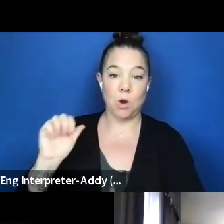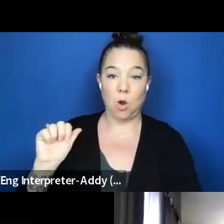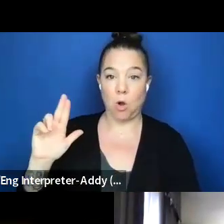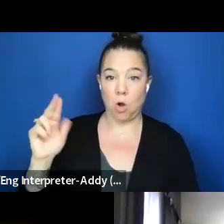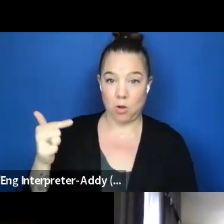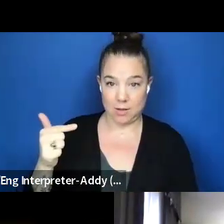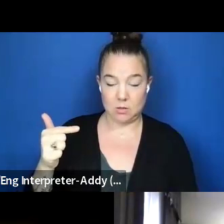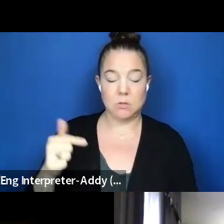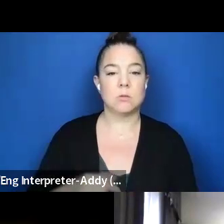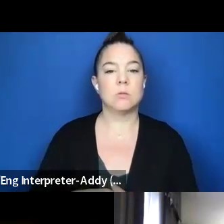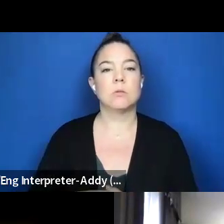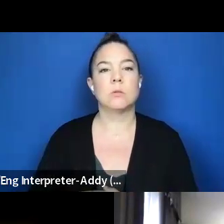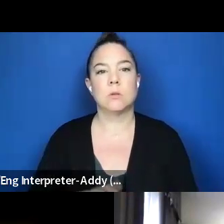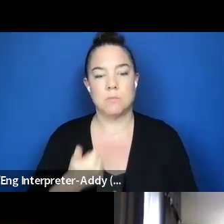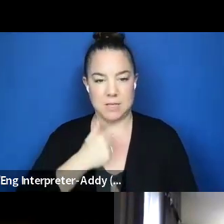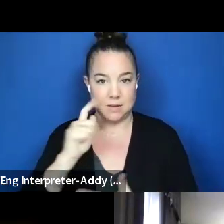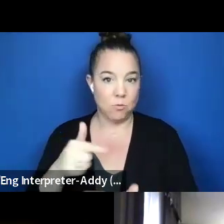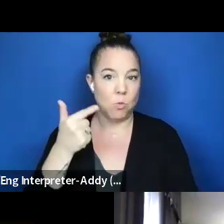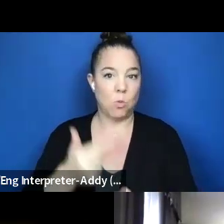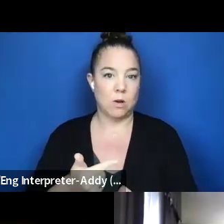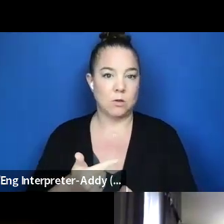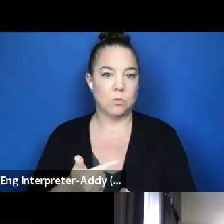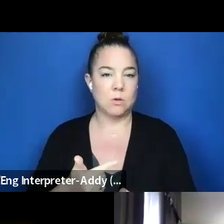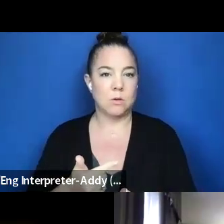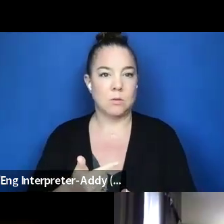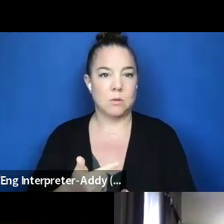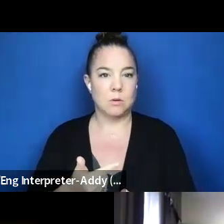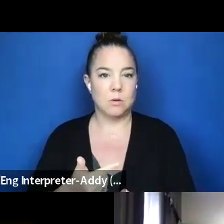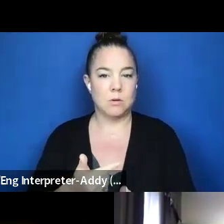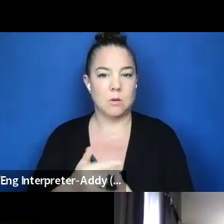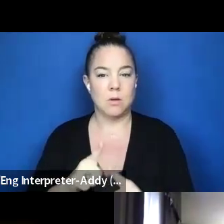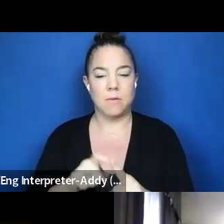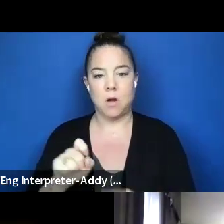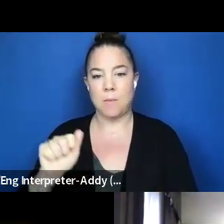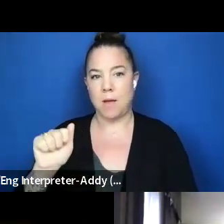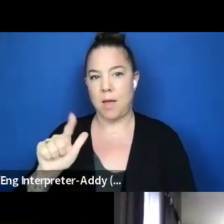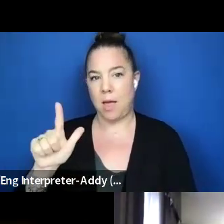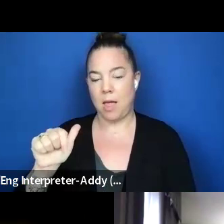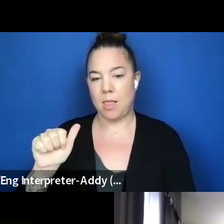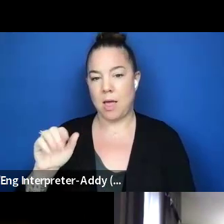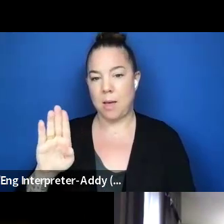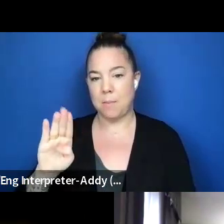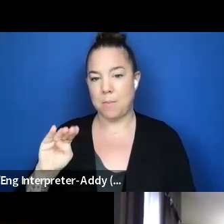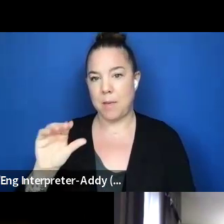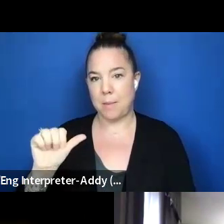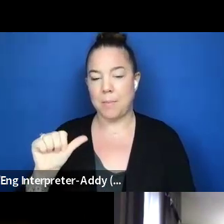Adeleigh Belyeu: I actually graduated from Adeleigh Belyeu: the Alabama partners in policy making